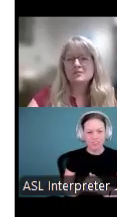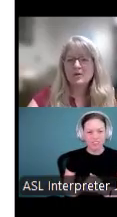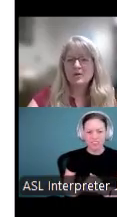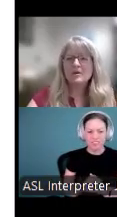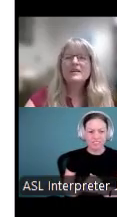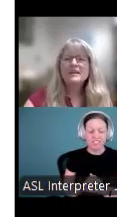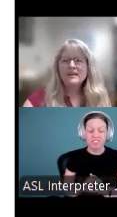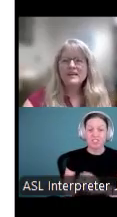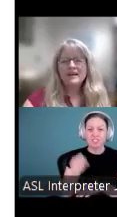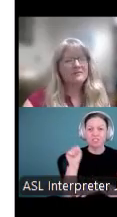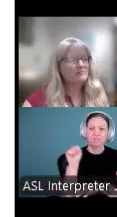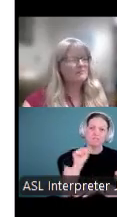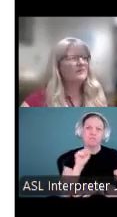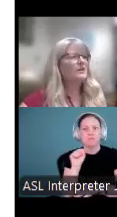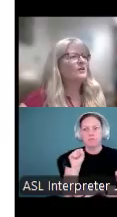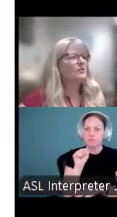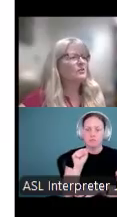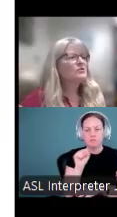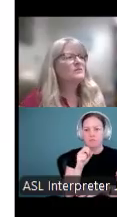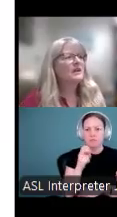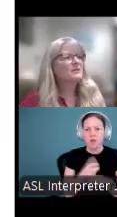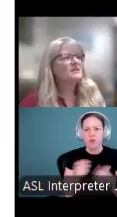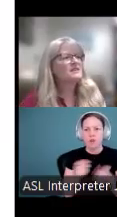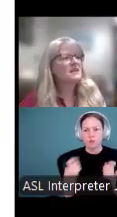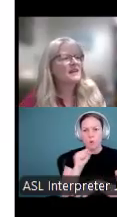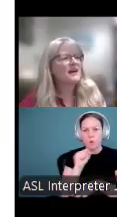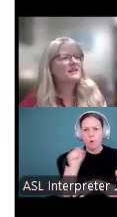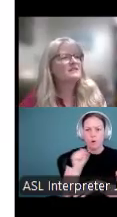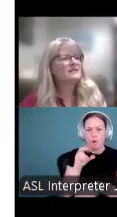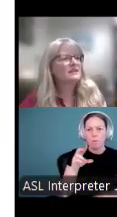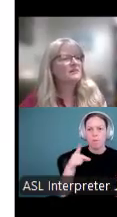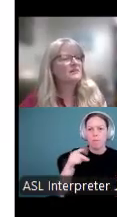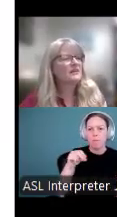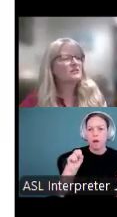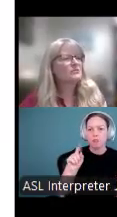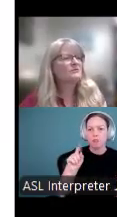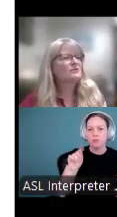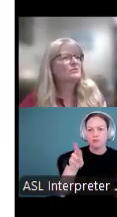control, you know? You should be able to see that in that 12 to